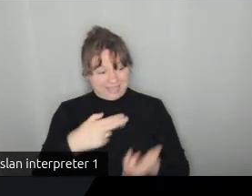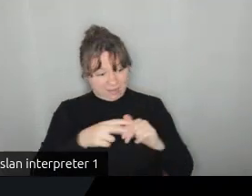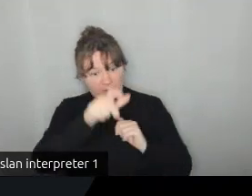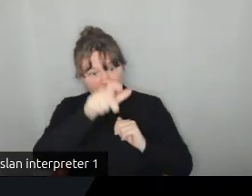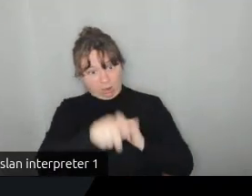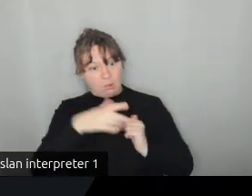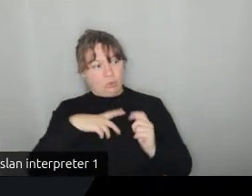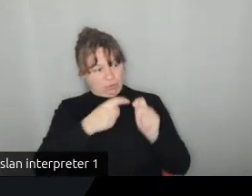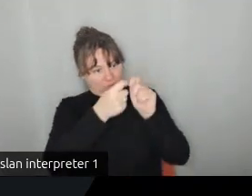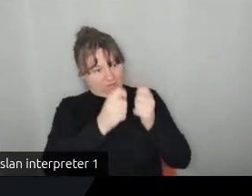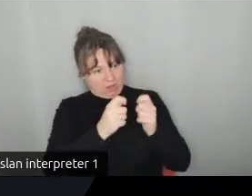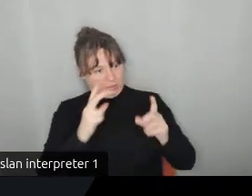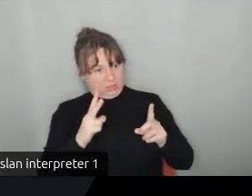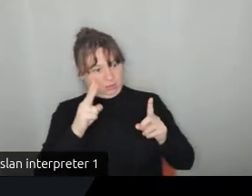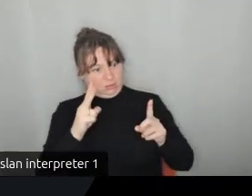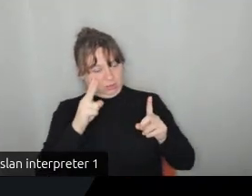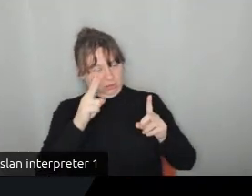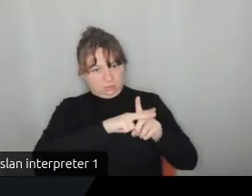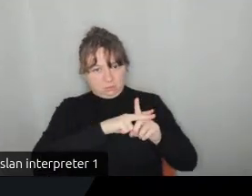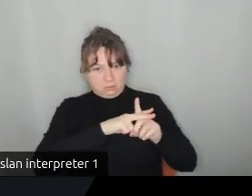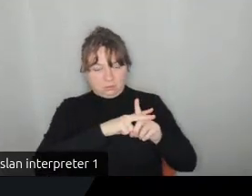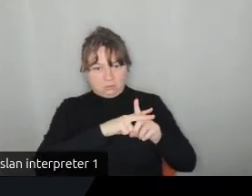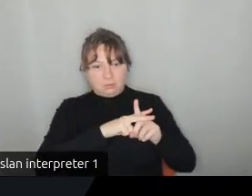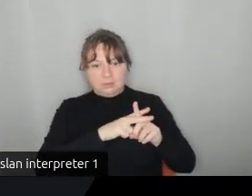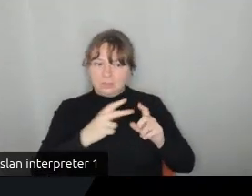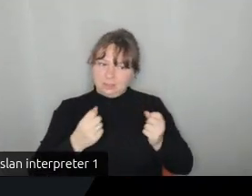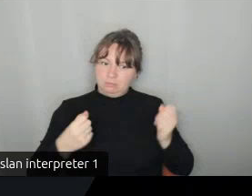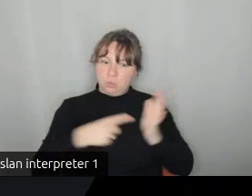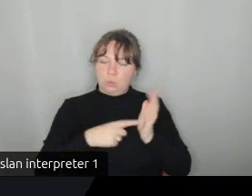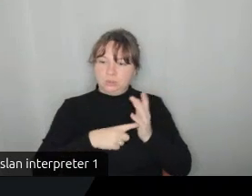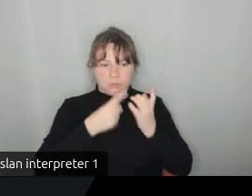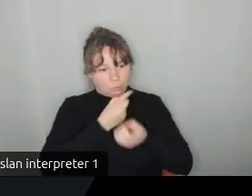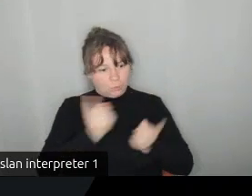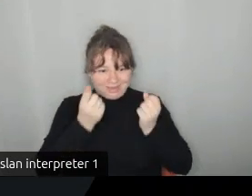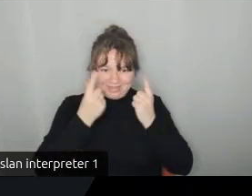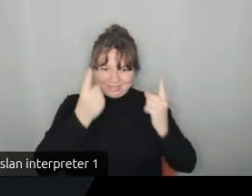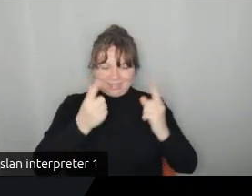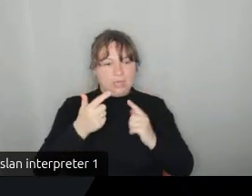understanding um the impact of trauma when it comes to court events is very important and